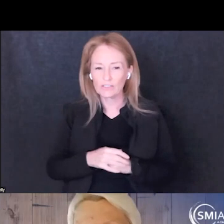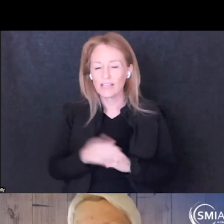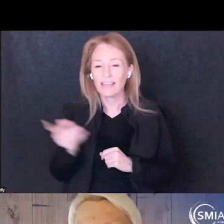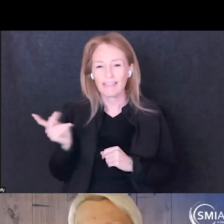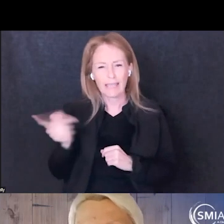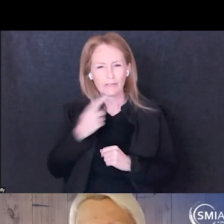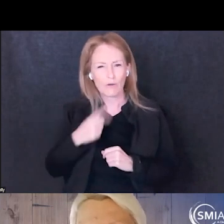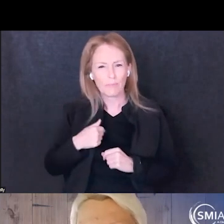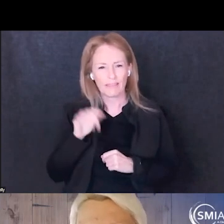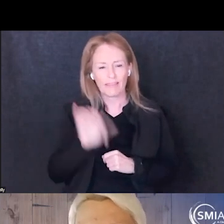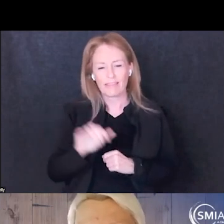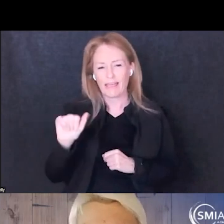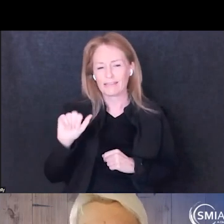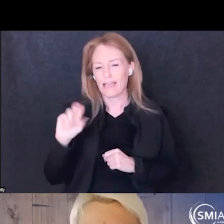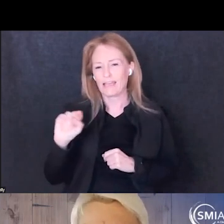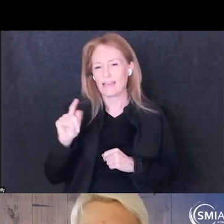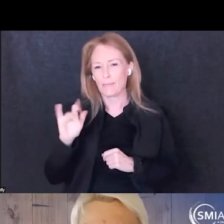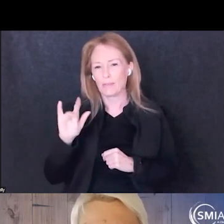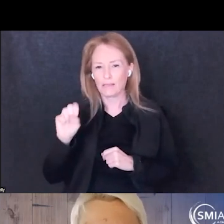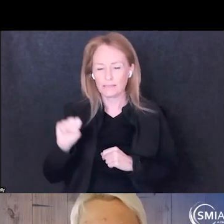I KNOW A LOT OF YOU ARE FROM MARYLAND ON THIS CALL SO WE